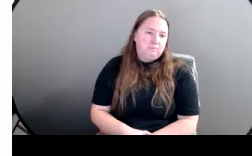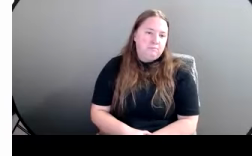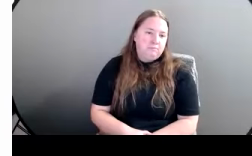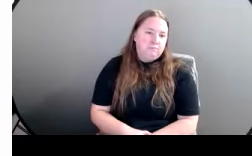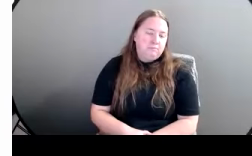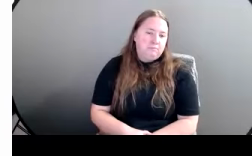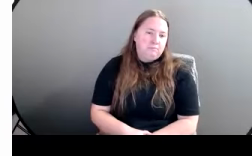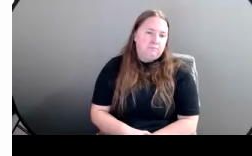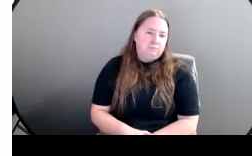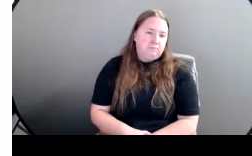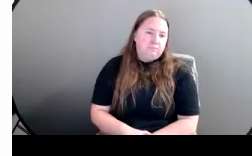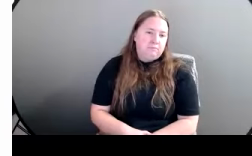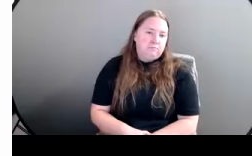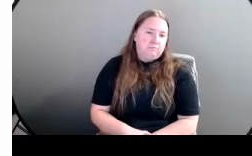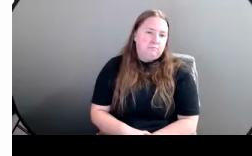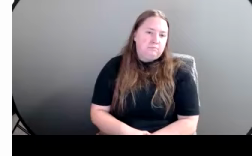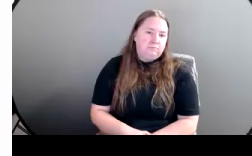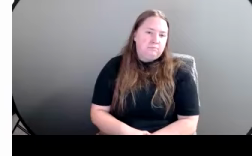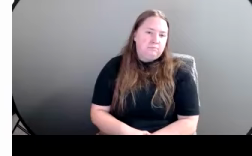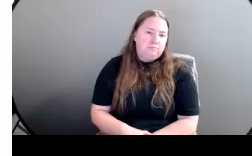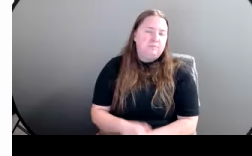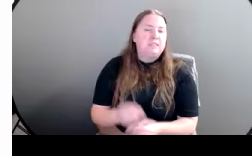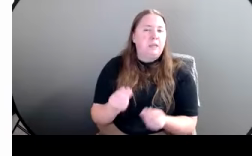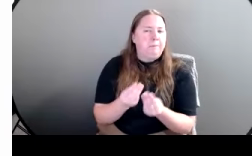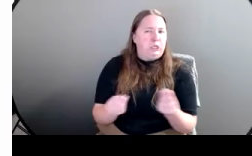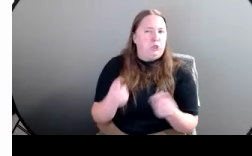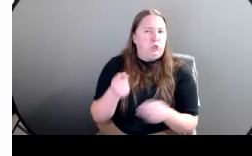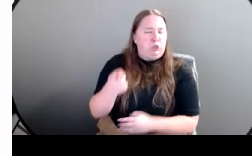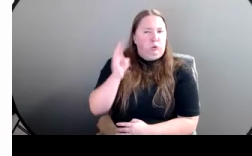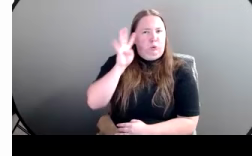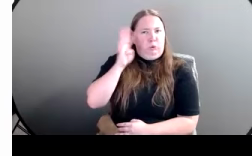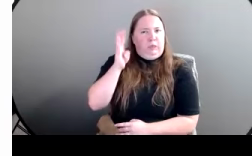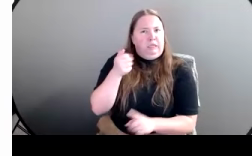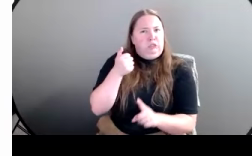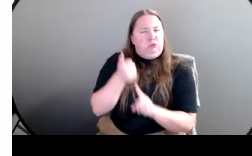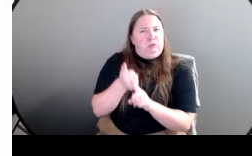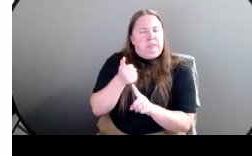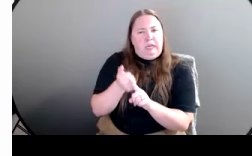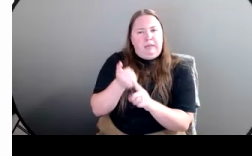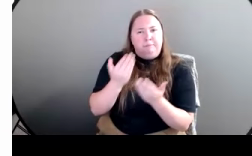you're saying that material that you created yourself, maybe you're using, articles